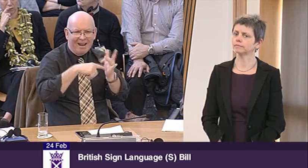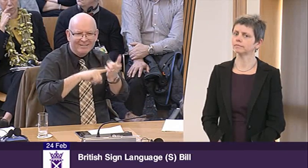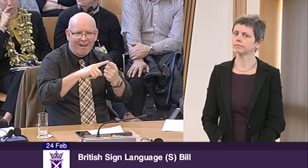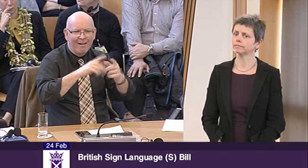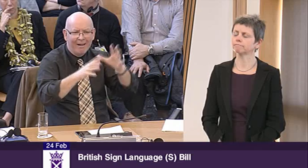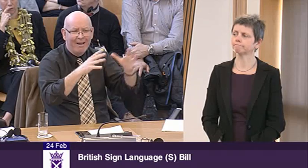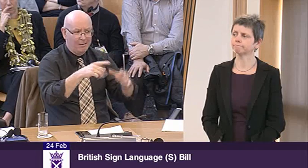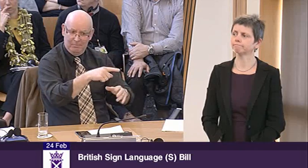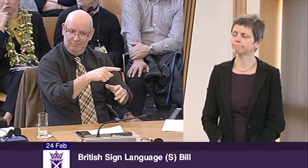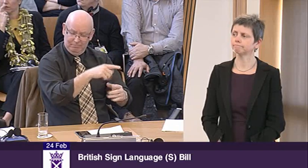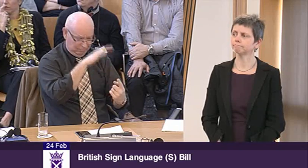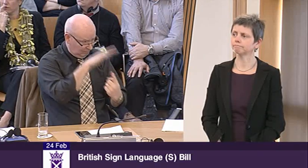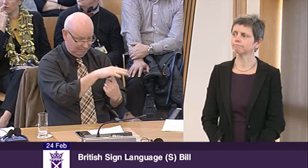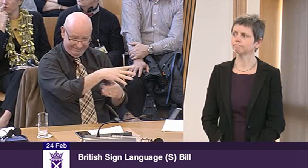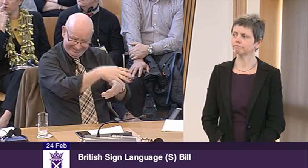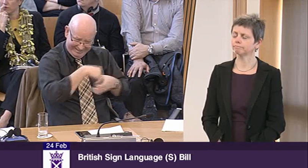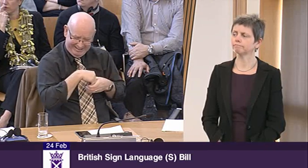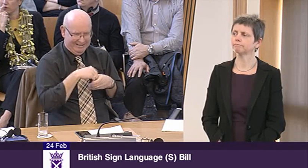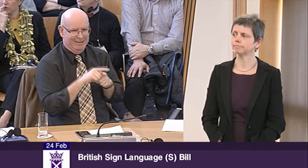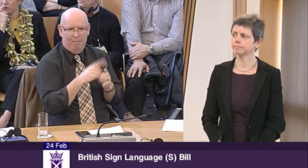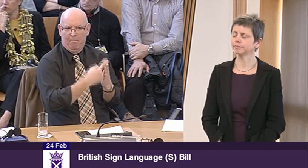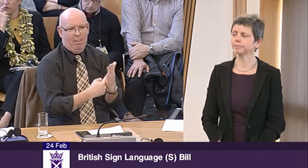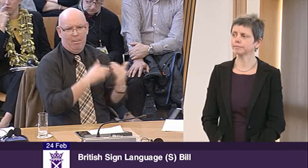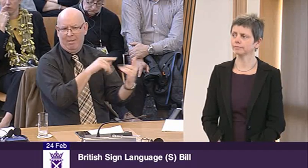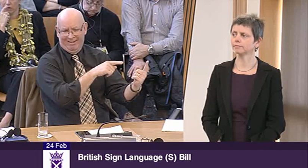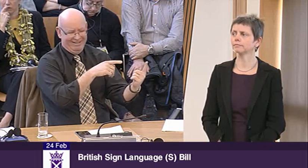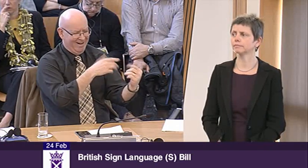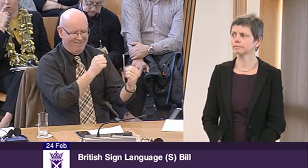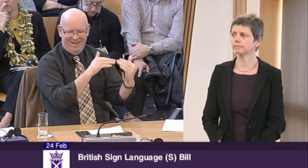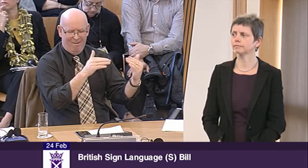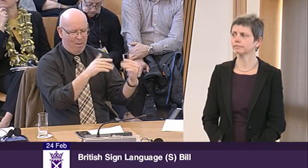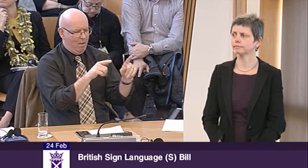later and need tactile, hands-on and other communication methods. It is essential that